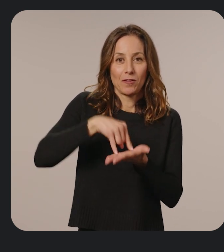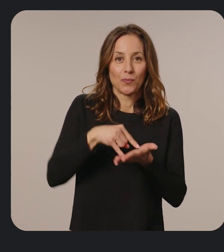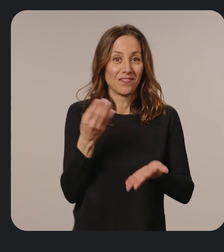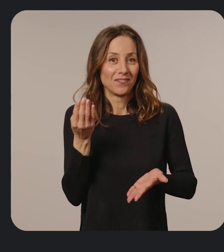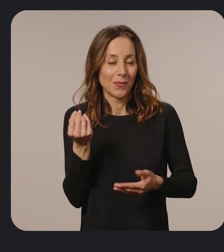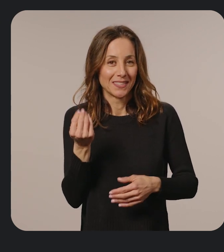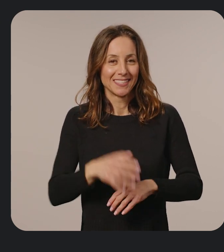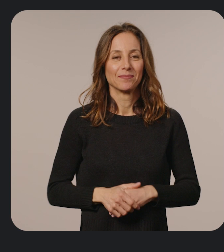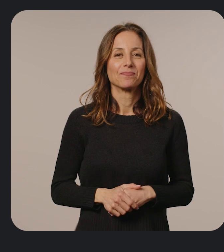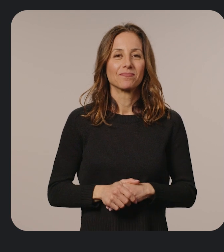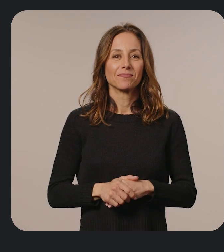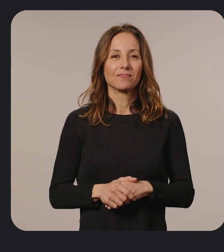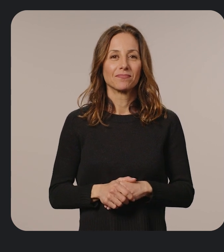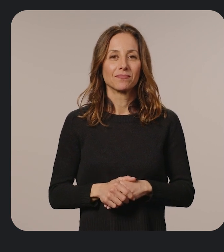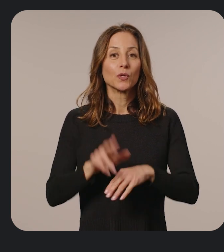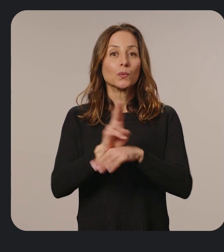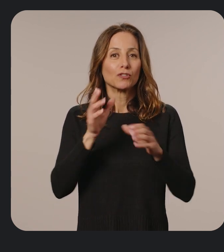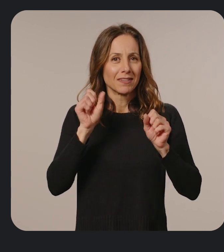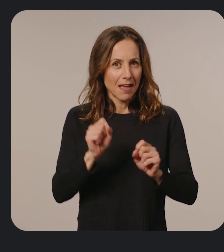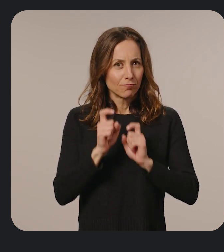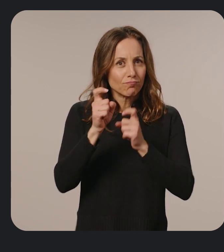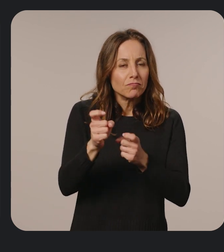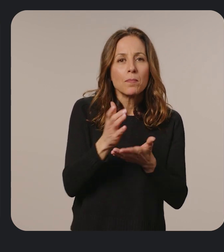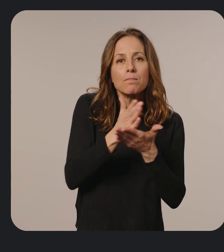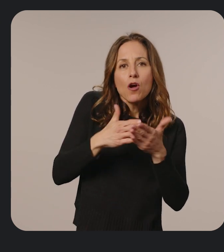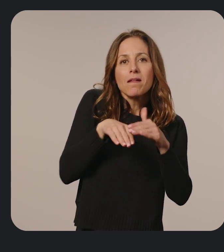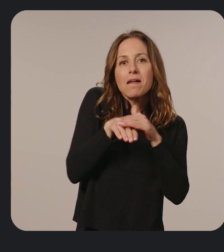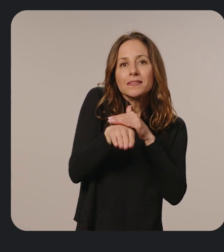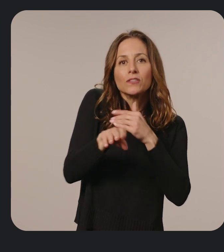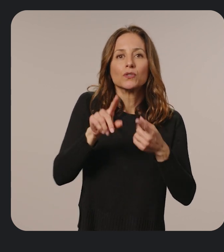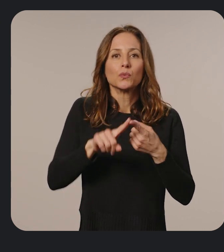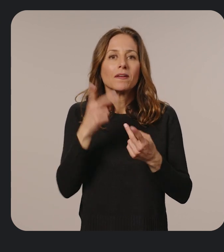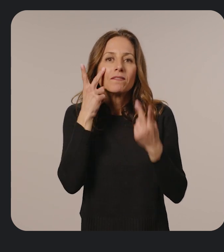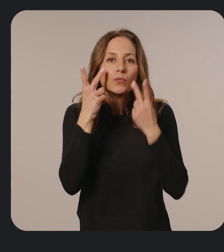changes in Android 14. Users can grant partial access to visual media